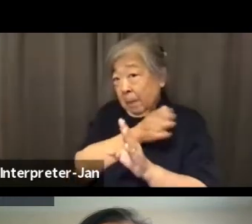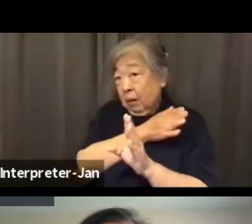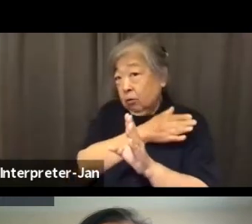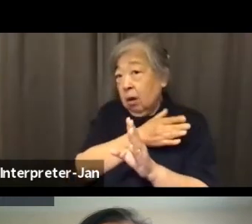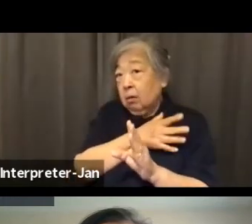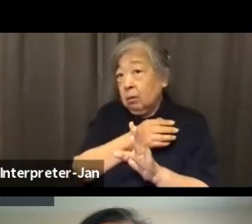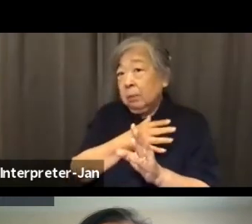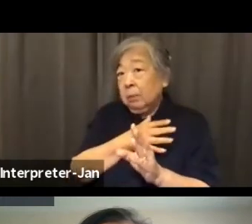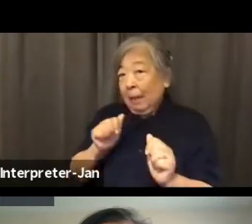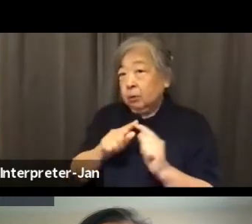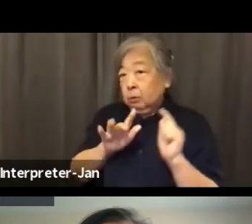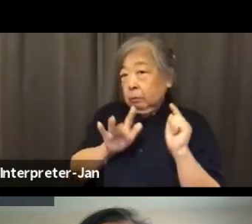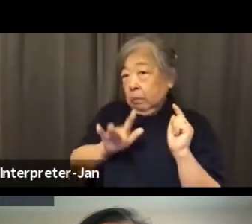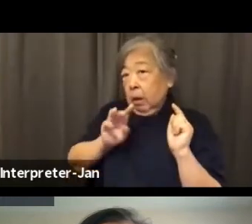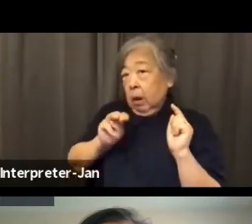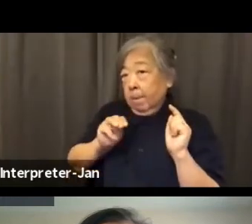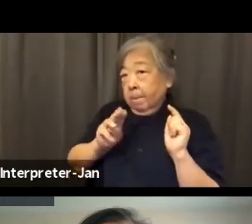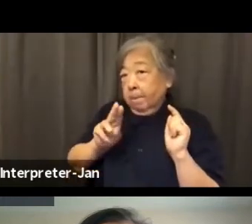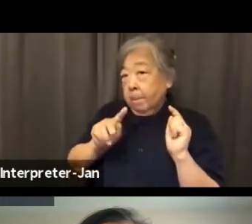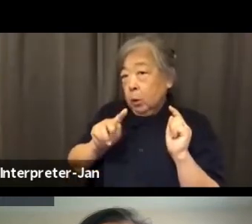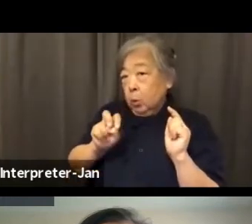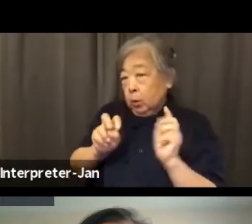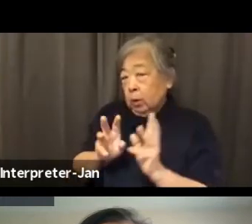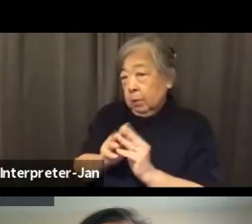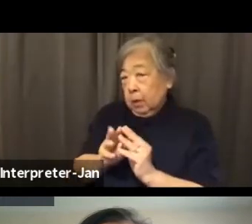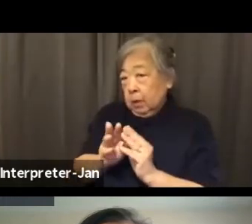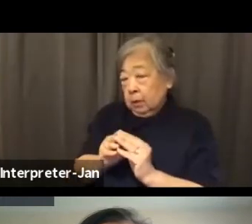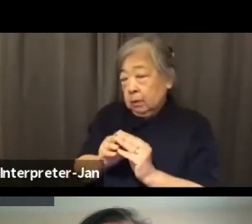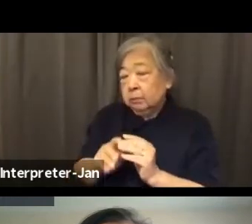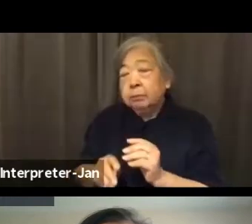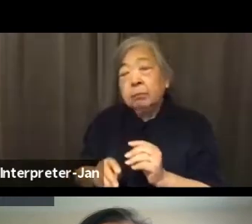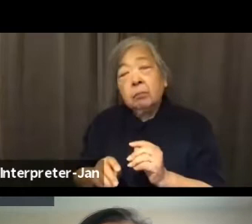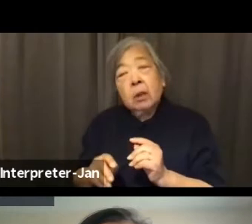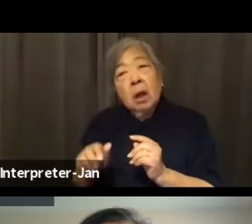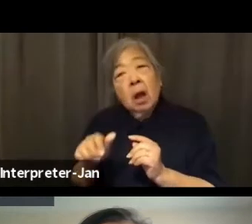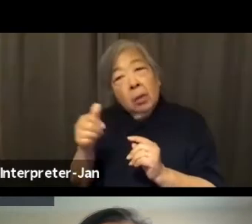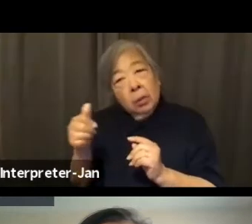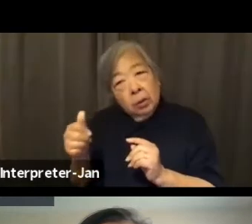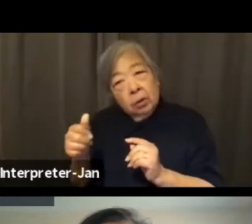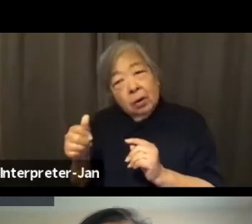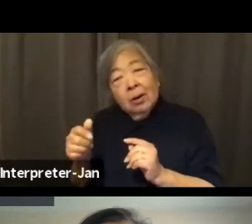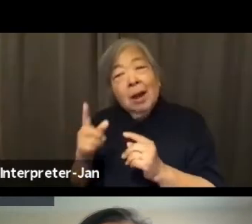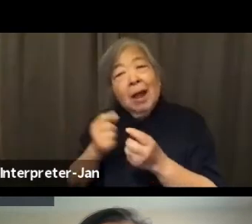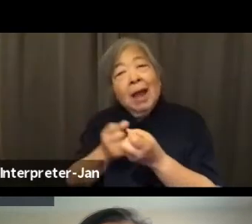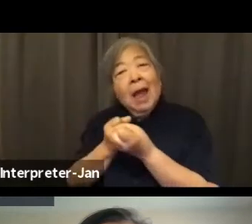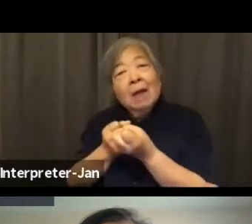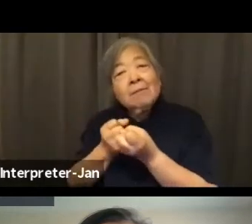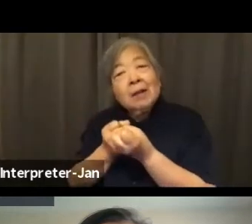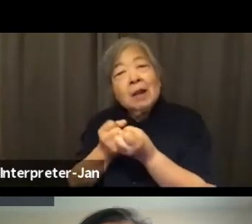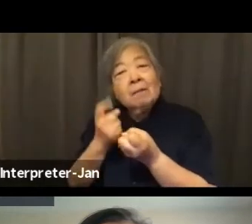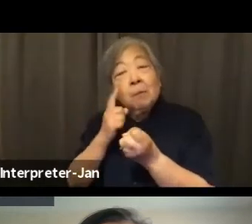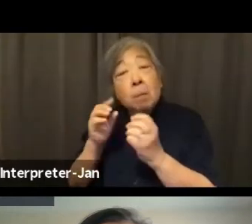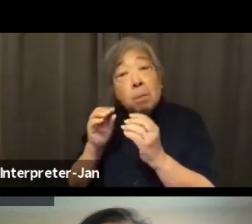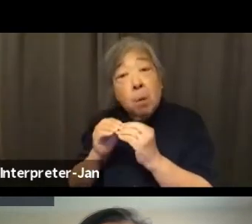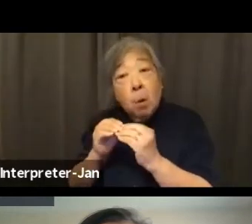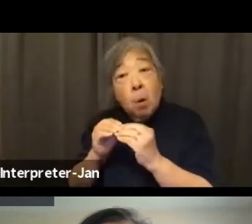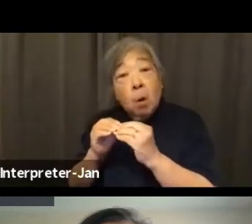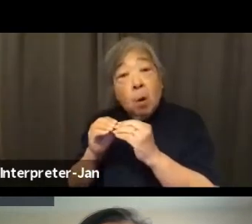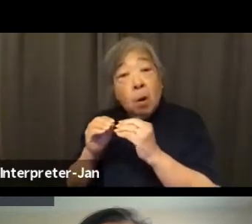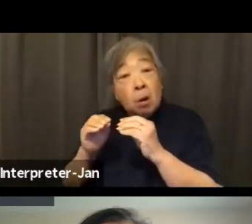One thing I can't emphasize enough is to advocate for greater ability diversity at your workplace,